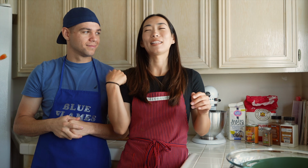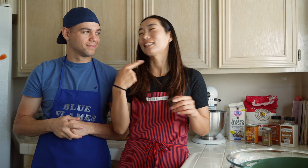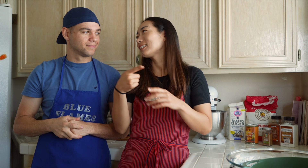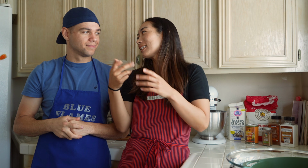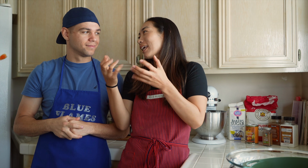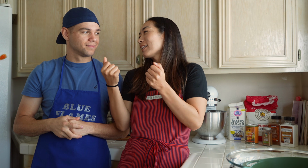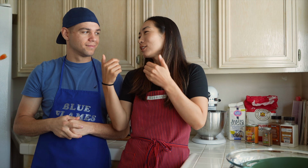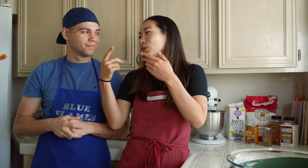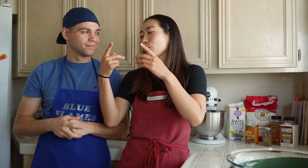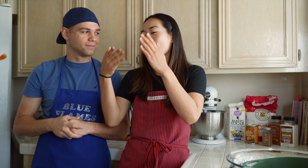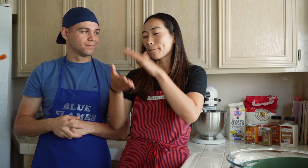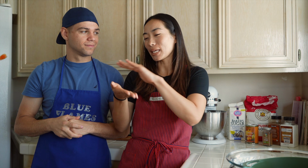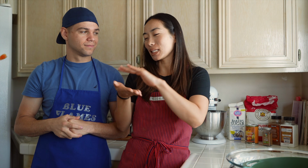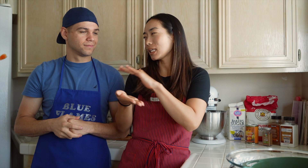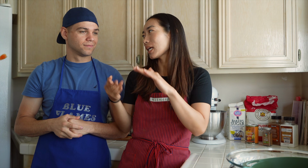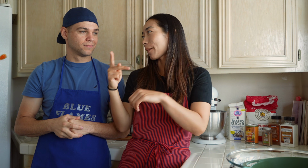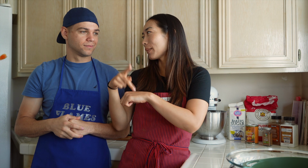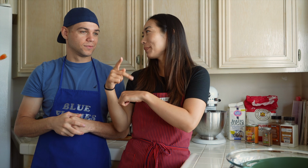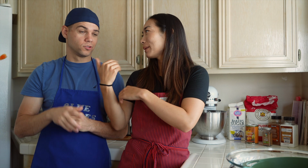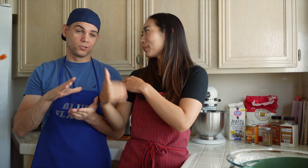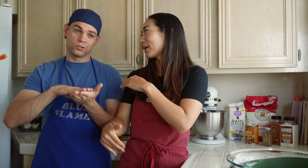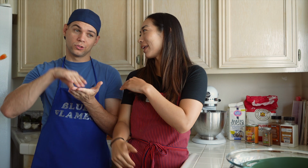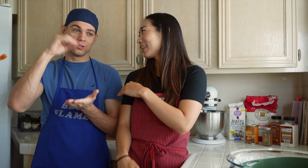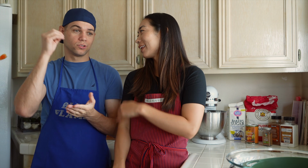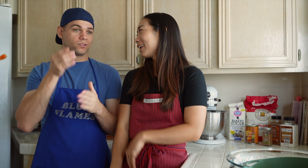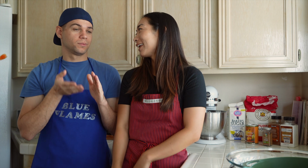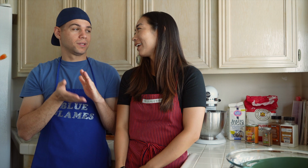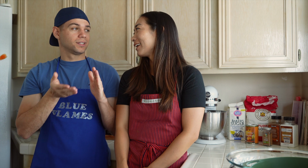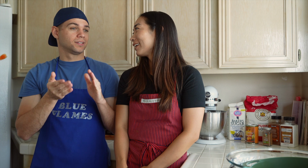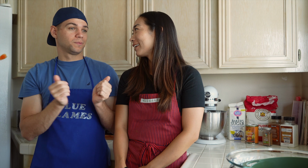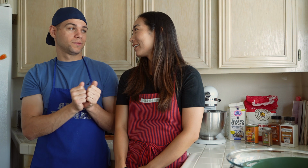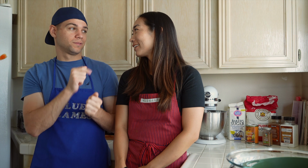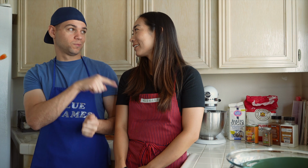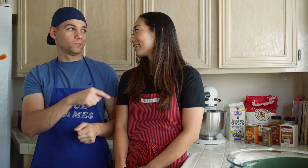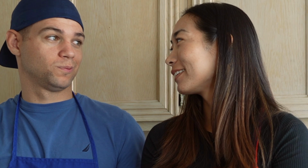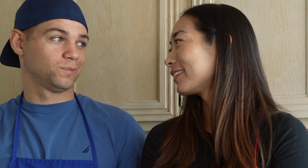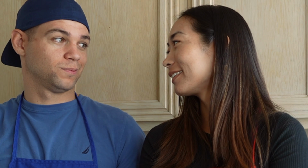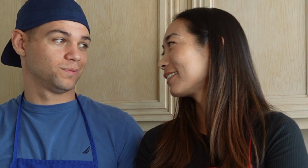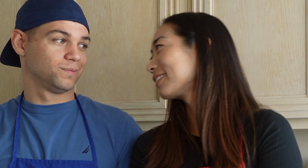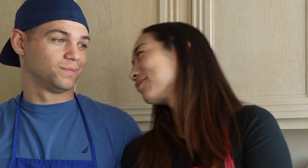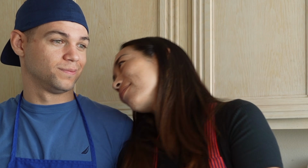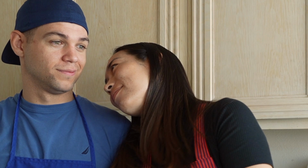let's get to baking our pumpkin bread R: learn baking with you